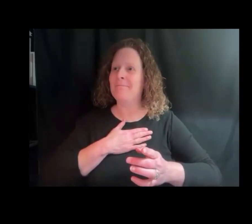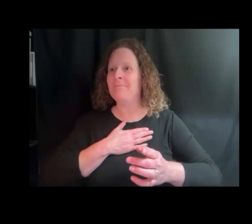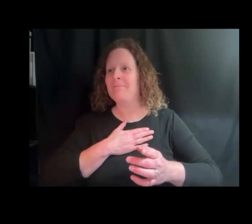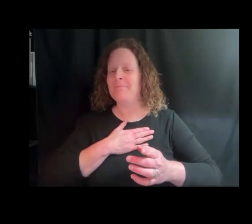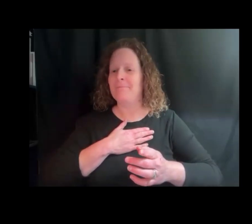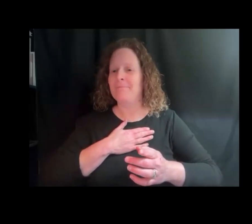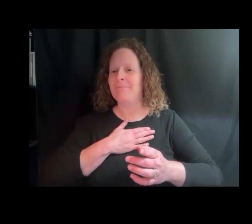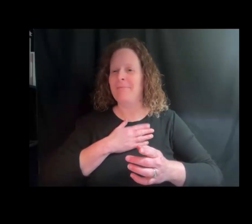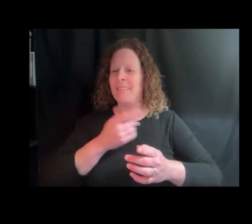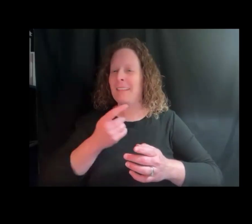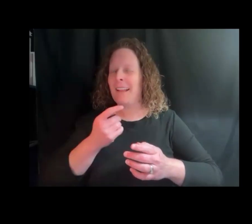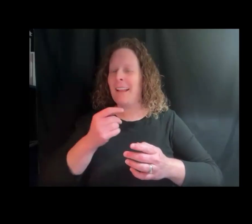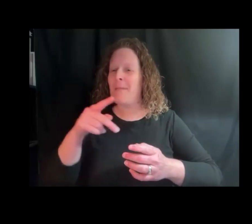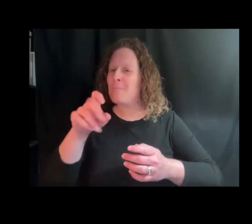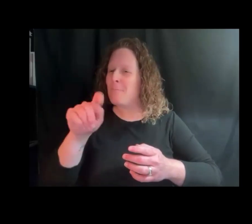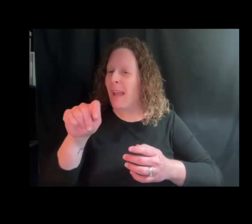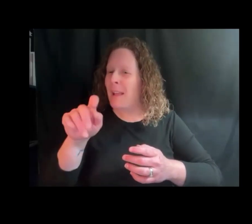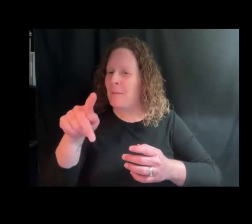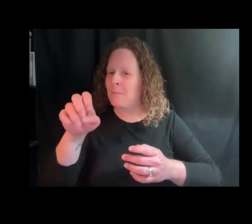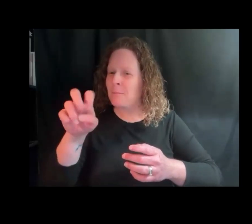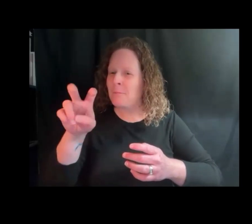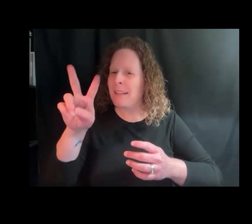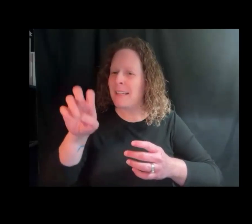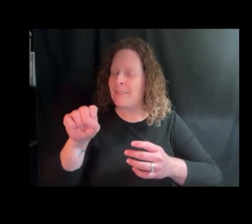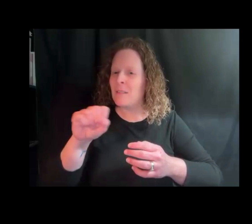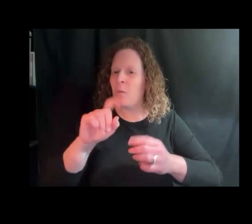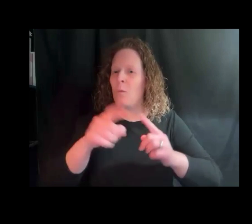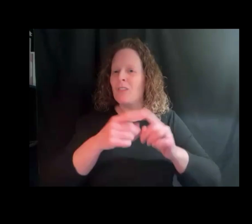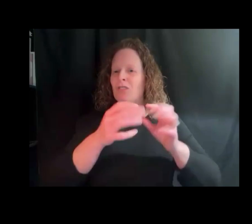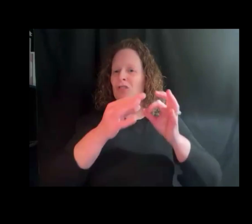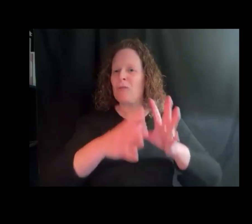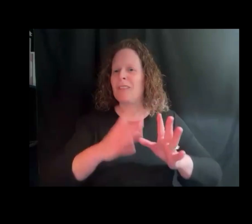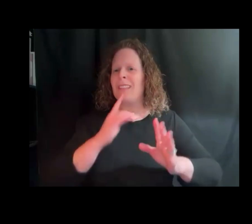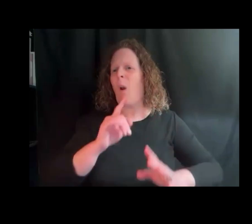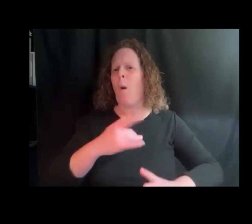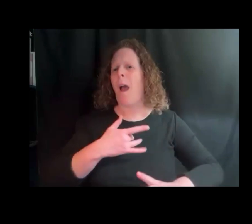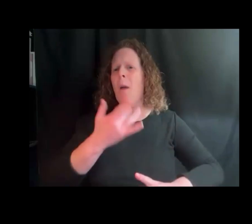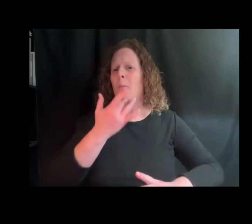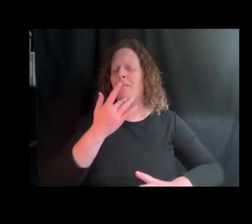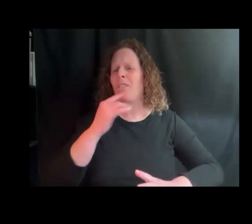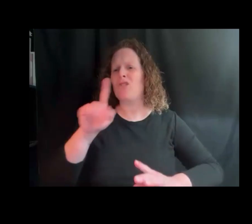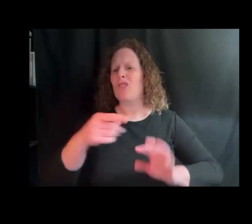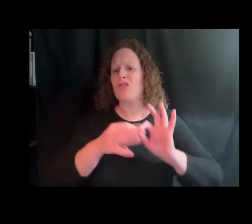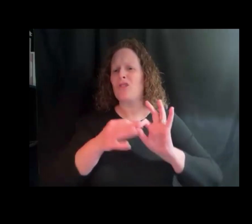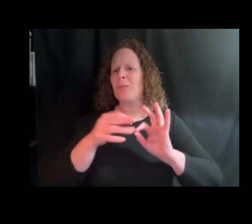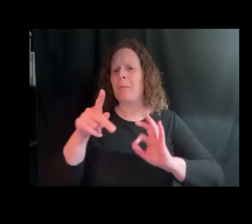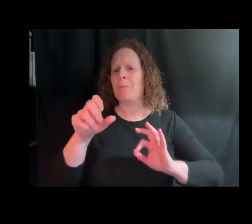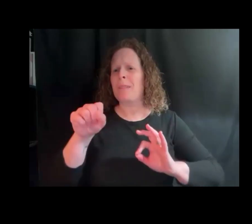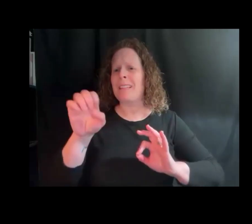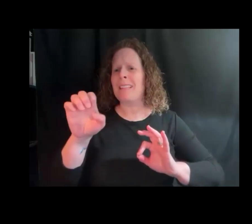So interpreters this is one of my pet peeves with interpreters is interpreters are like